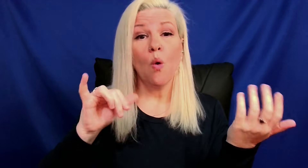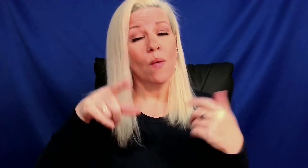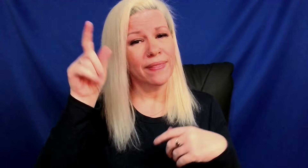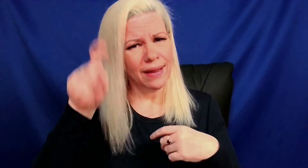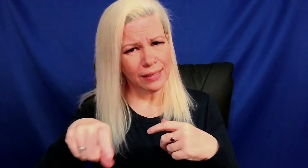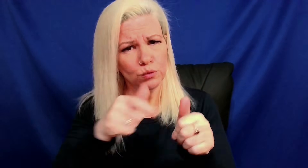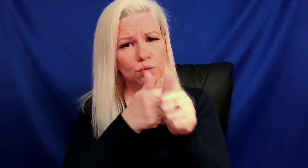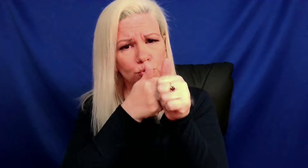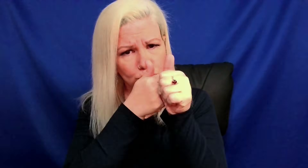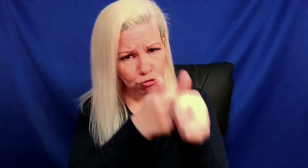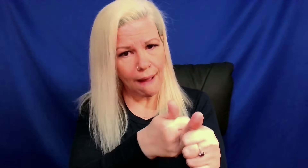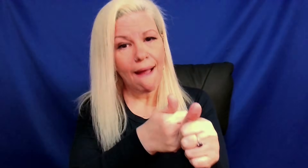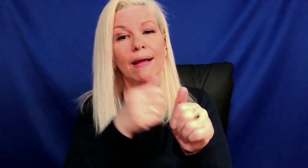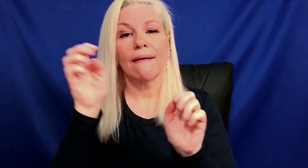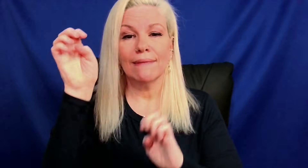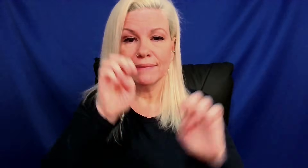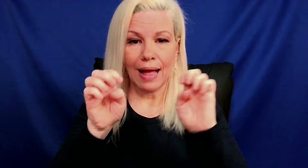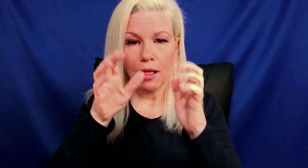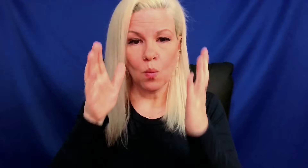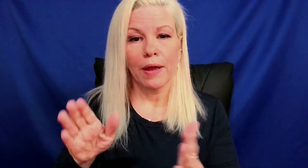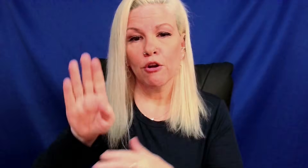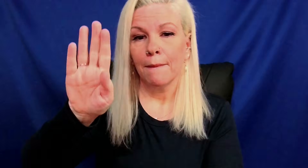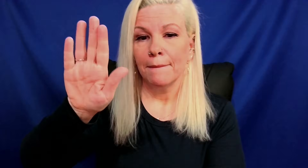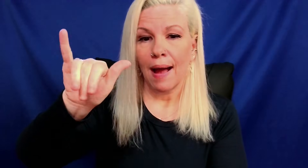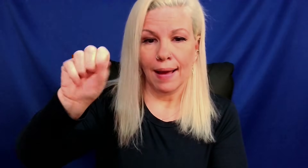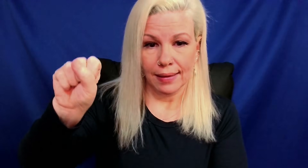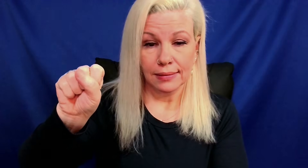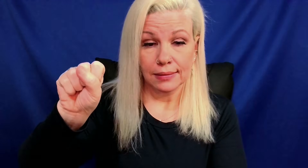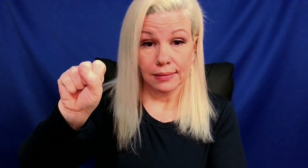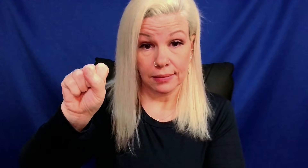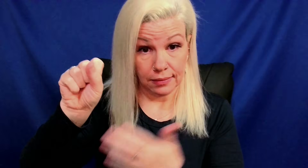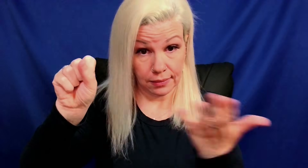They also need to track evaluator bias, including: